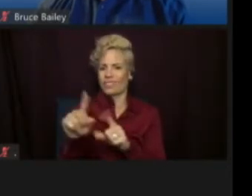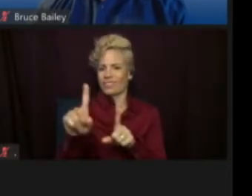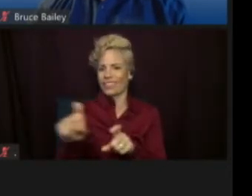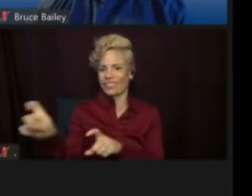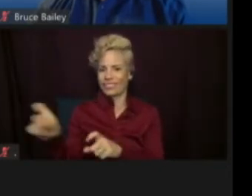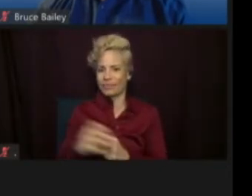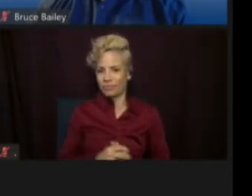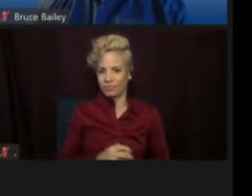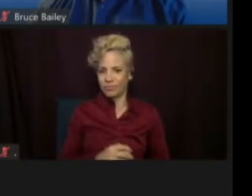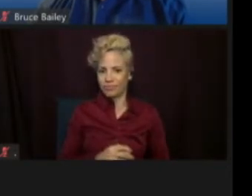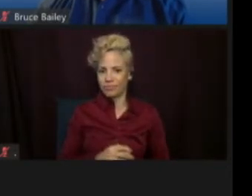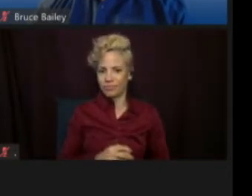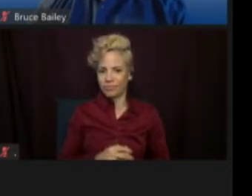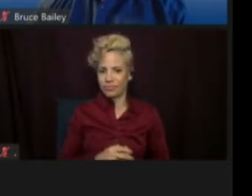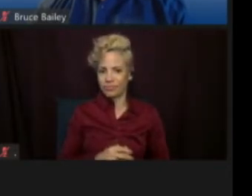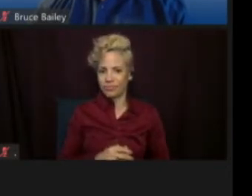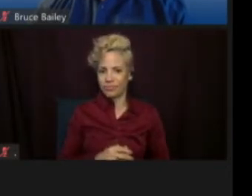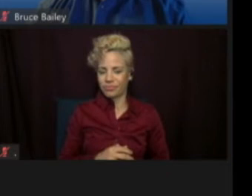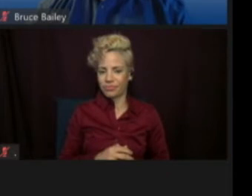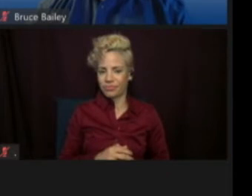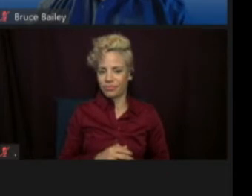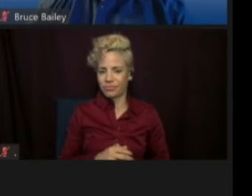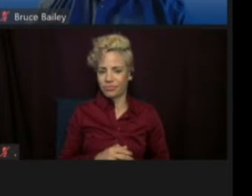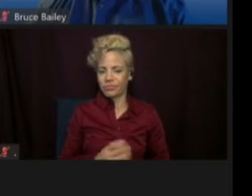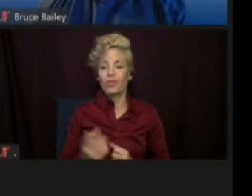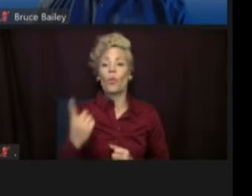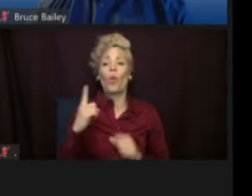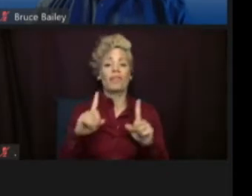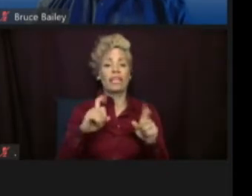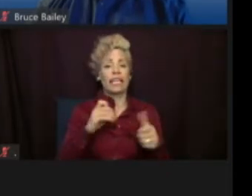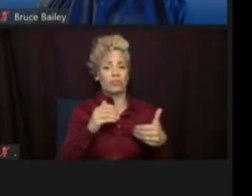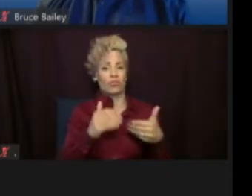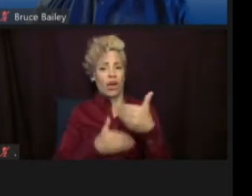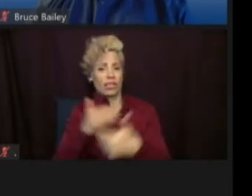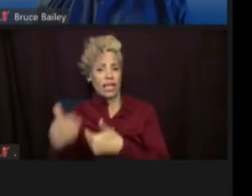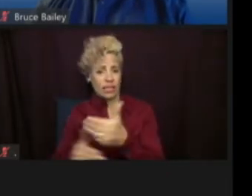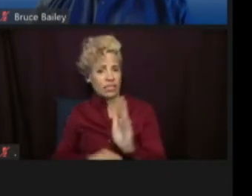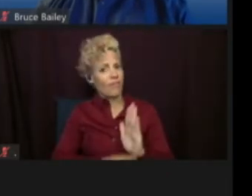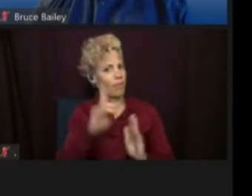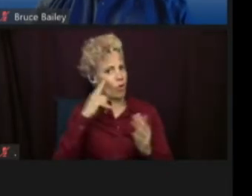One of the test processes developed to align with the ICT testing baseline for web,